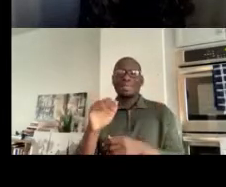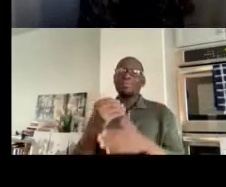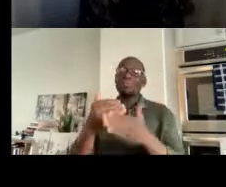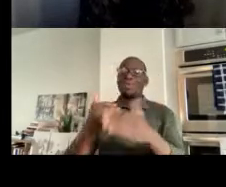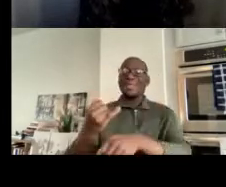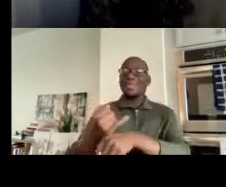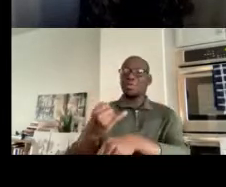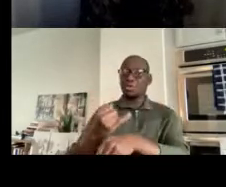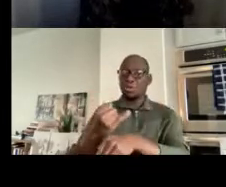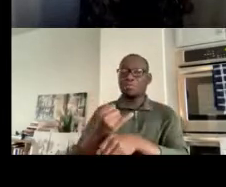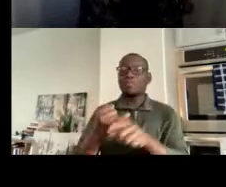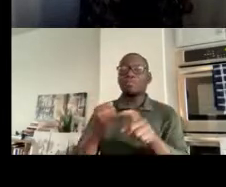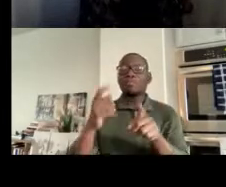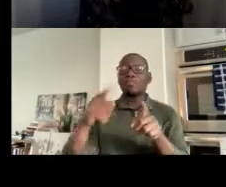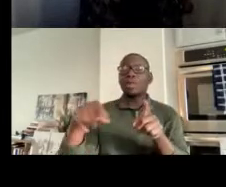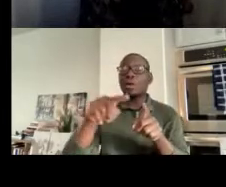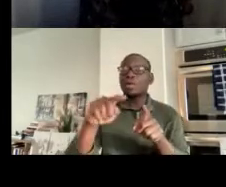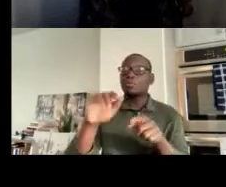The program before that, for the